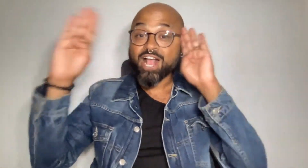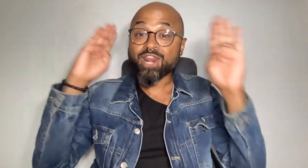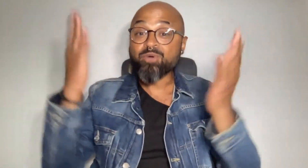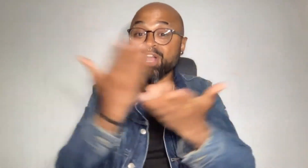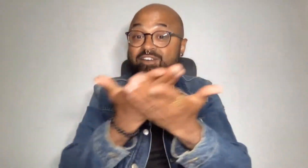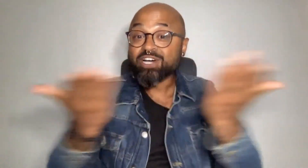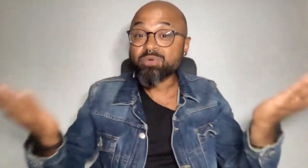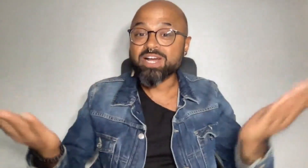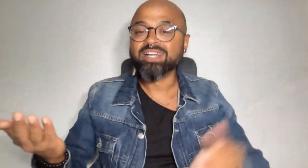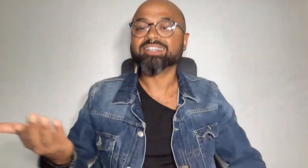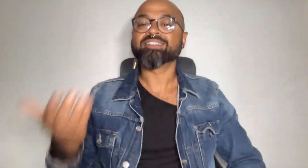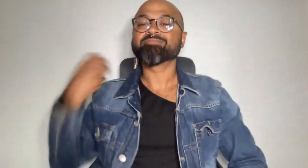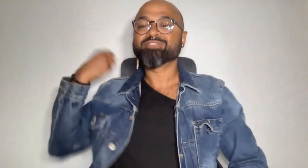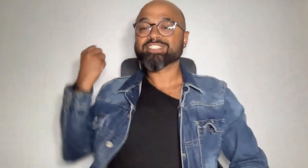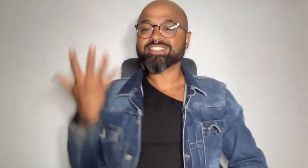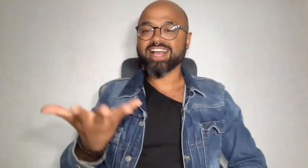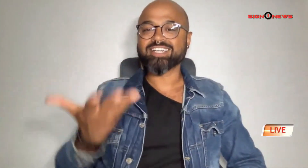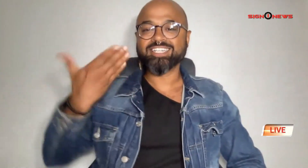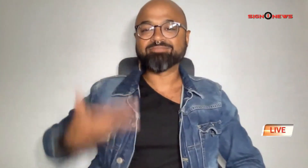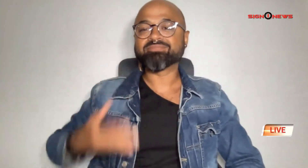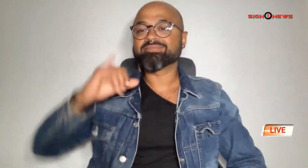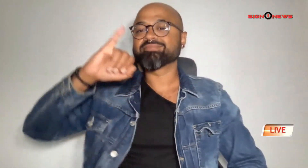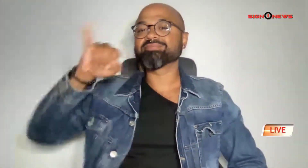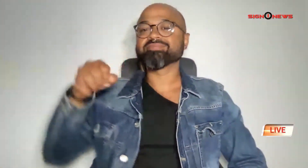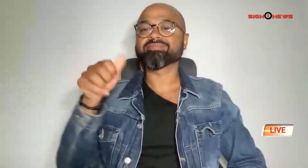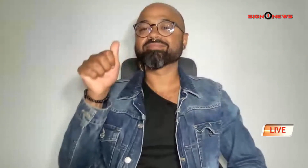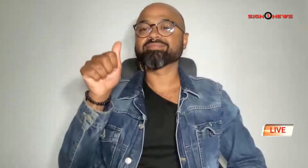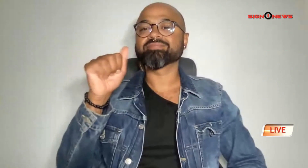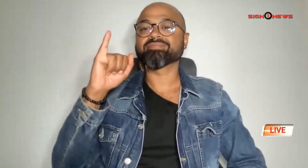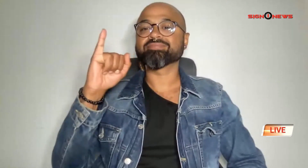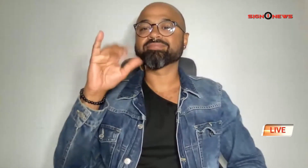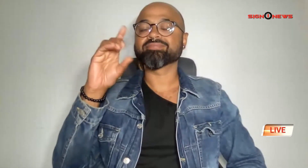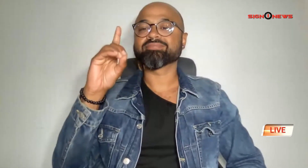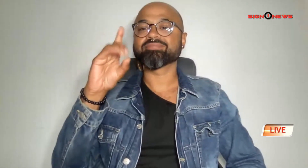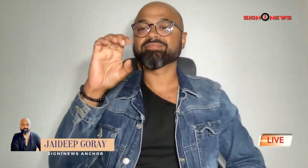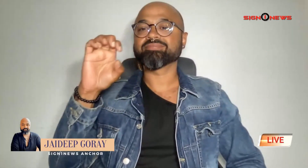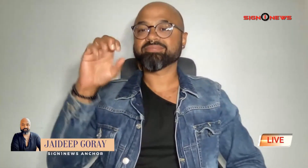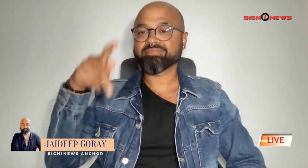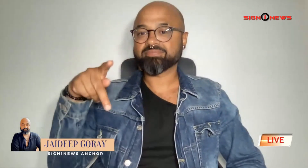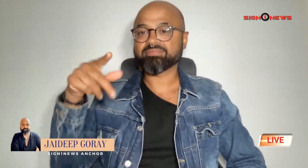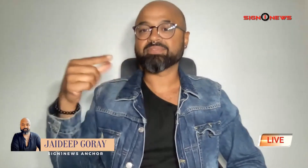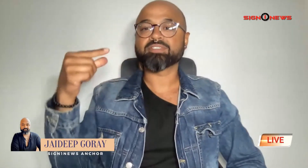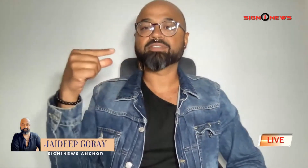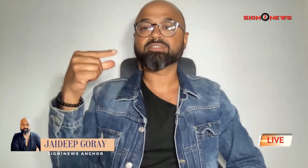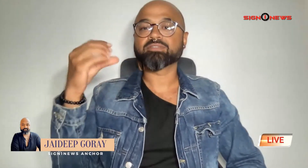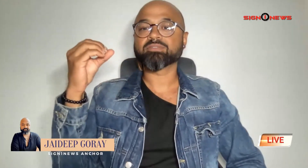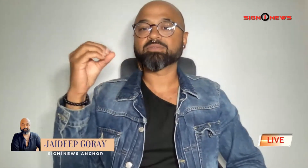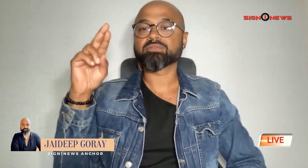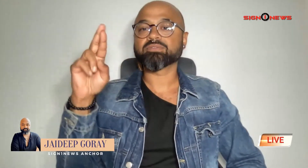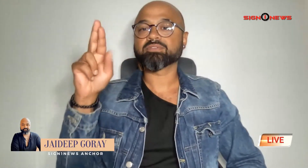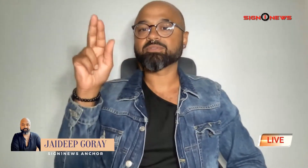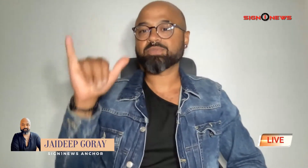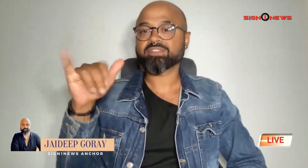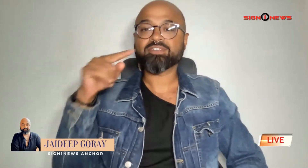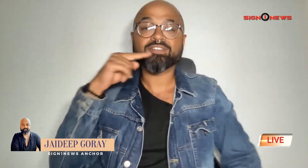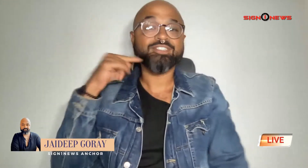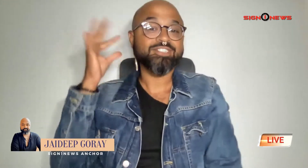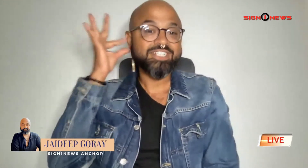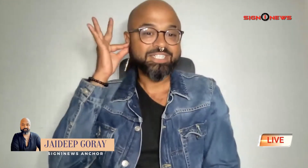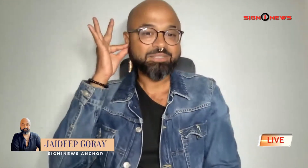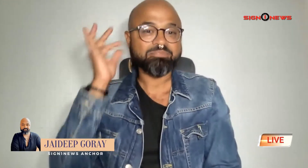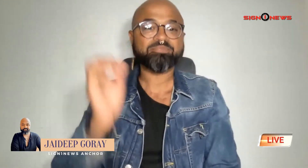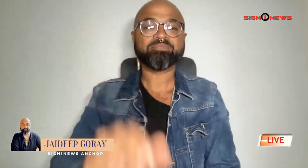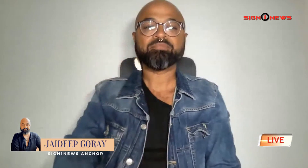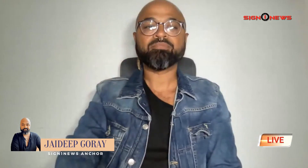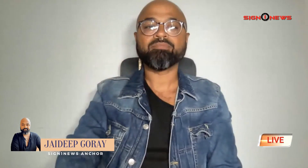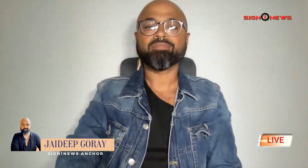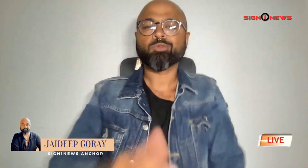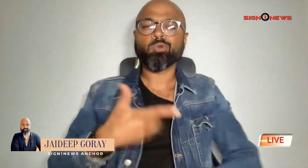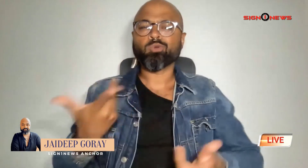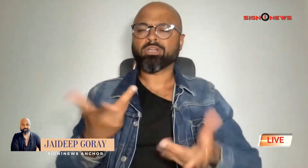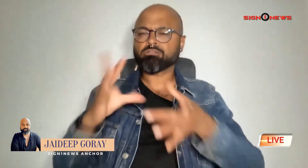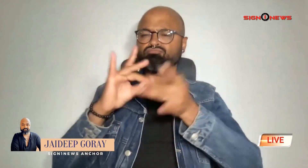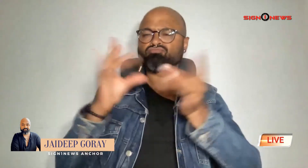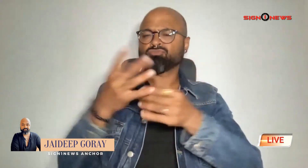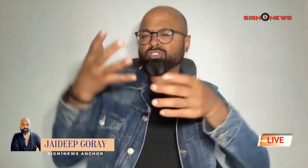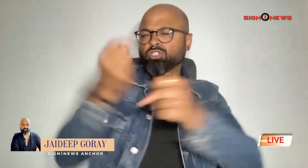Hello everyone I'm Sign1News anchor Jaideep Goray here is a quick look at the top trending